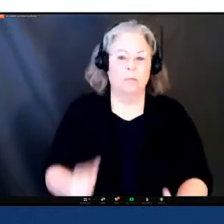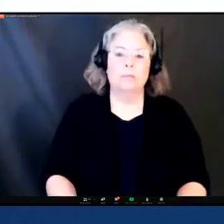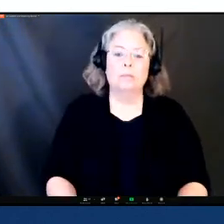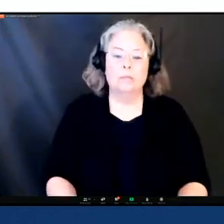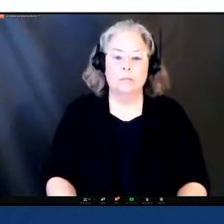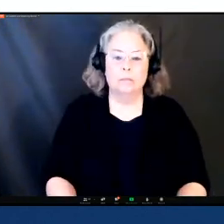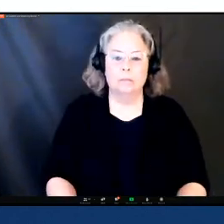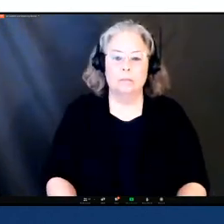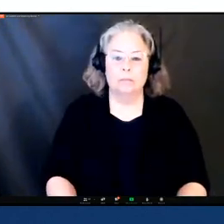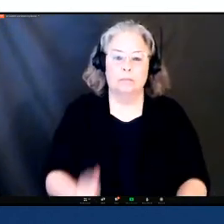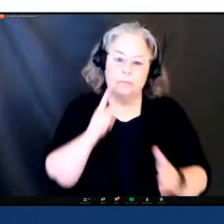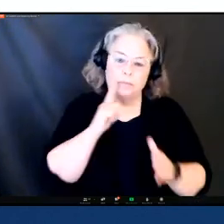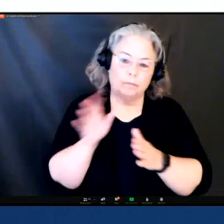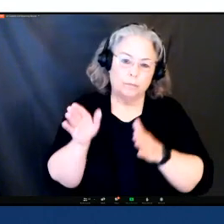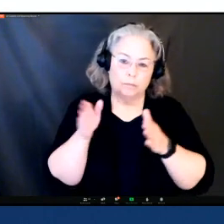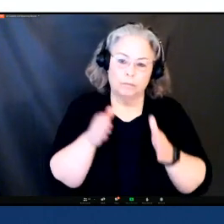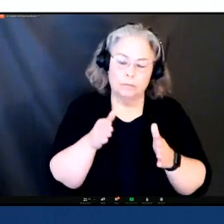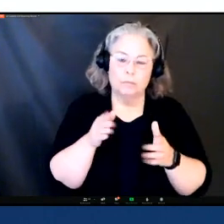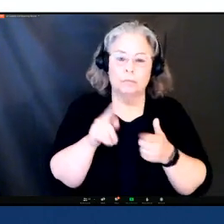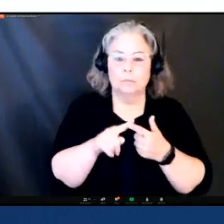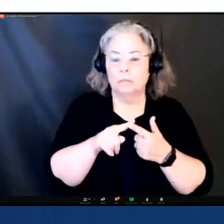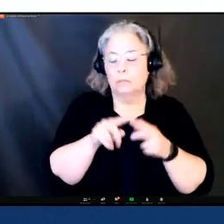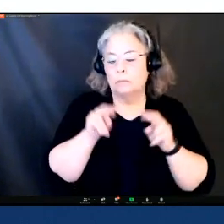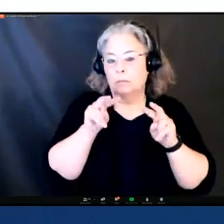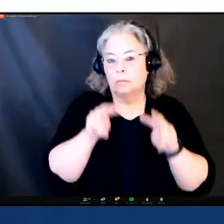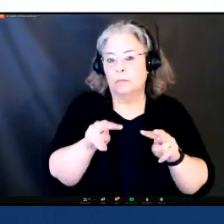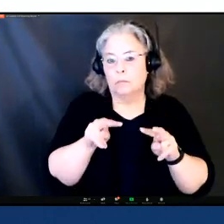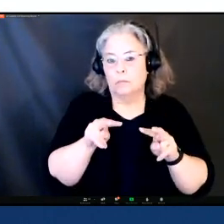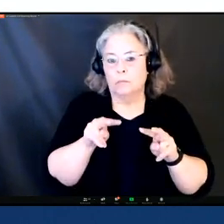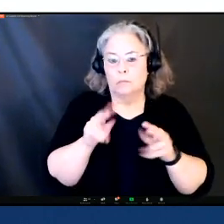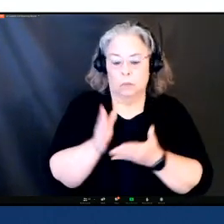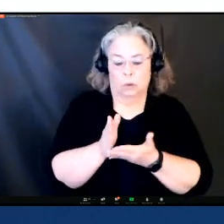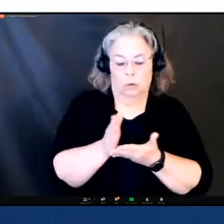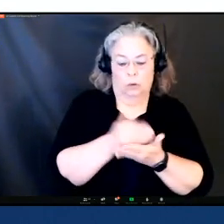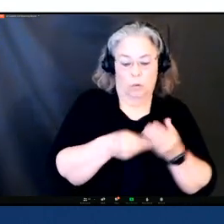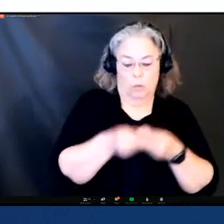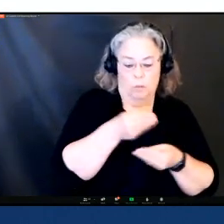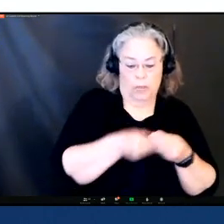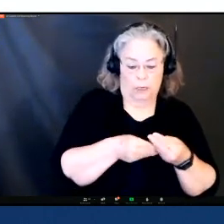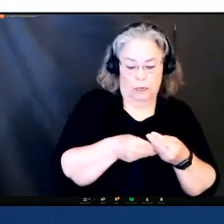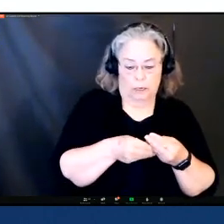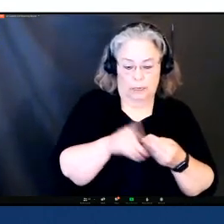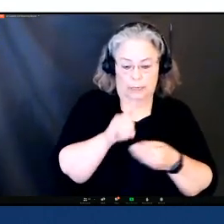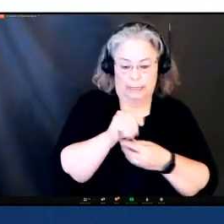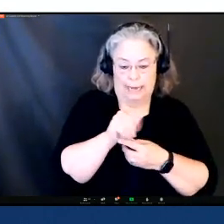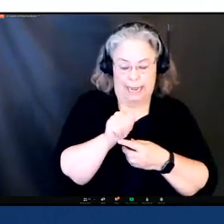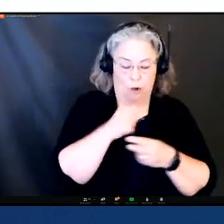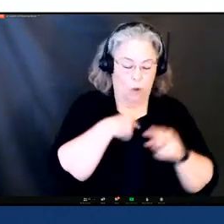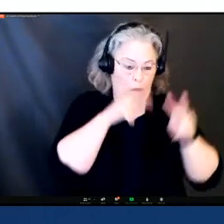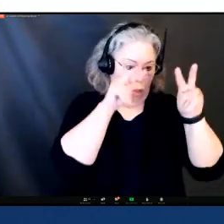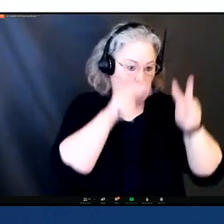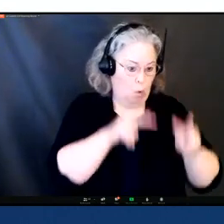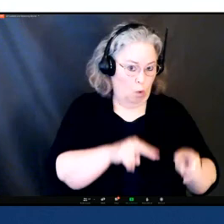Shifting gears a bit now to look from budget, from the budget data that we've been looking at to look at some actual data,